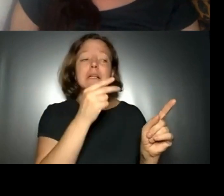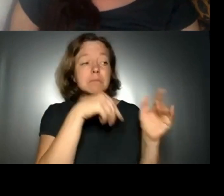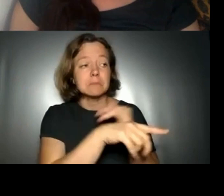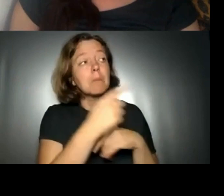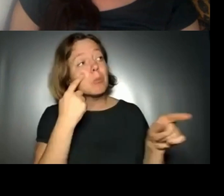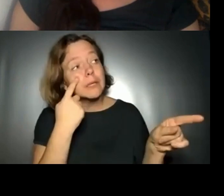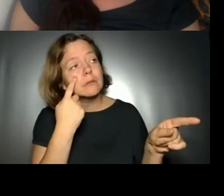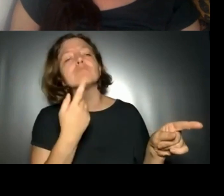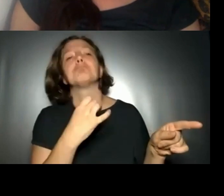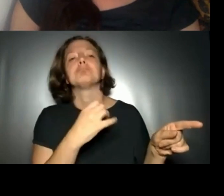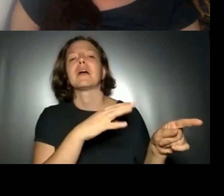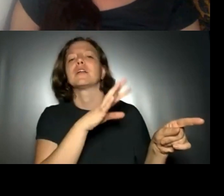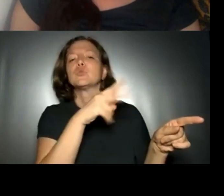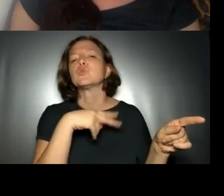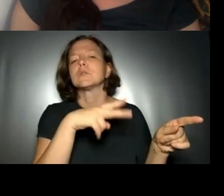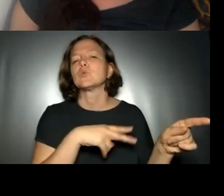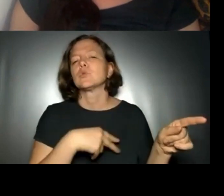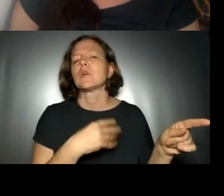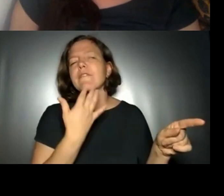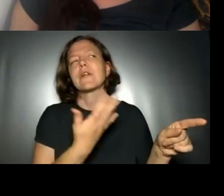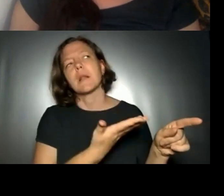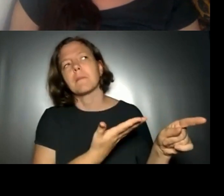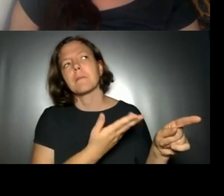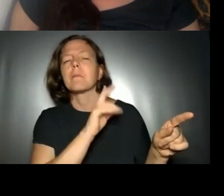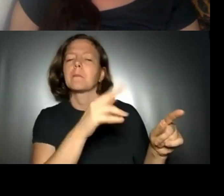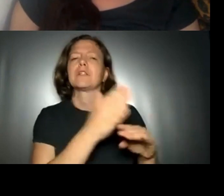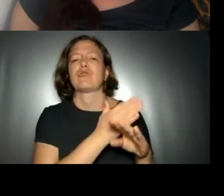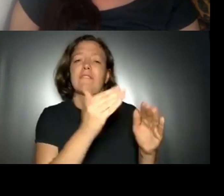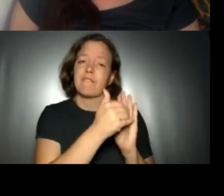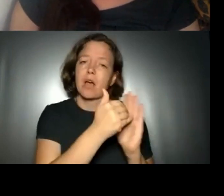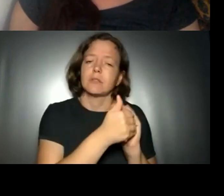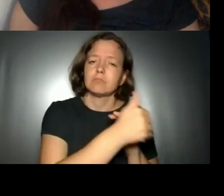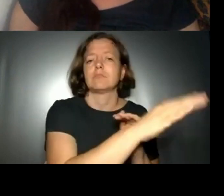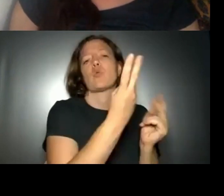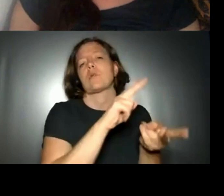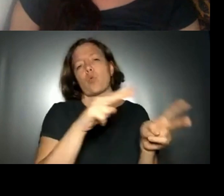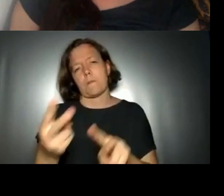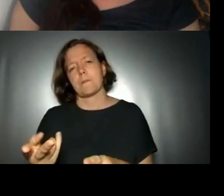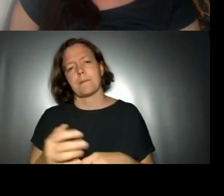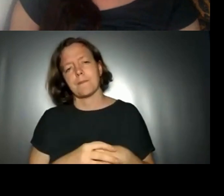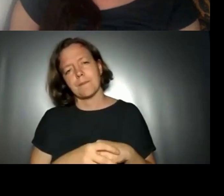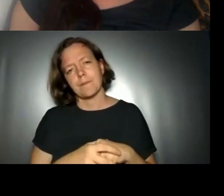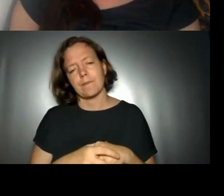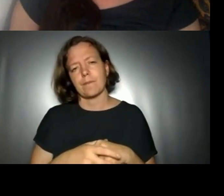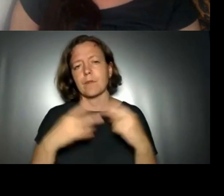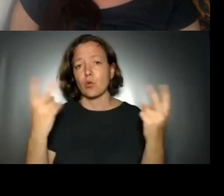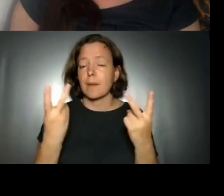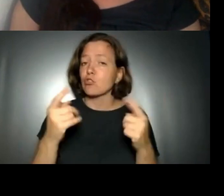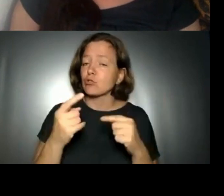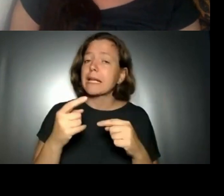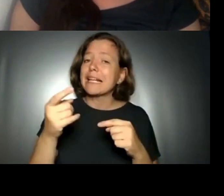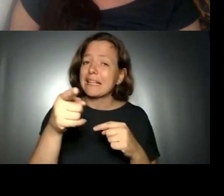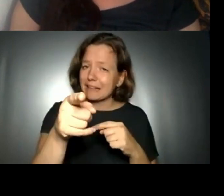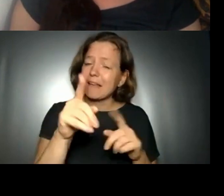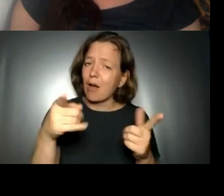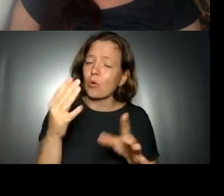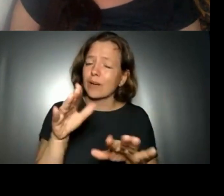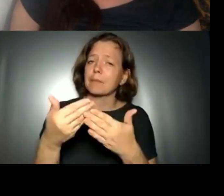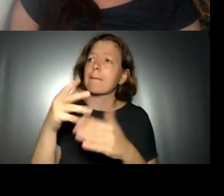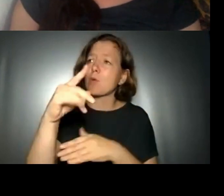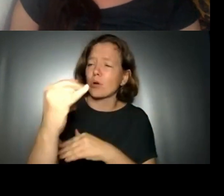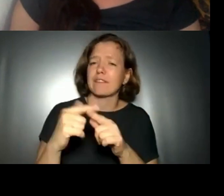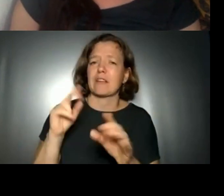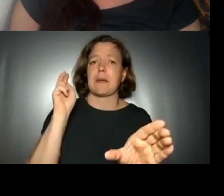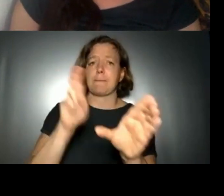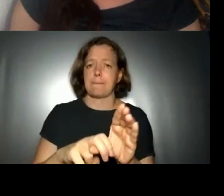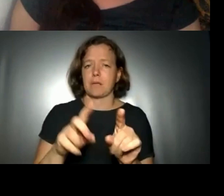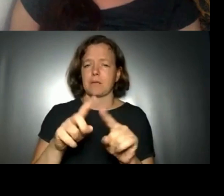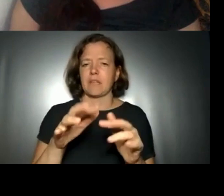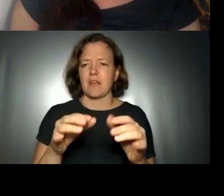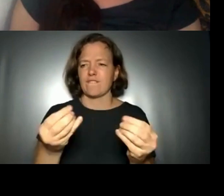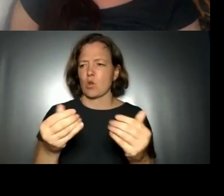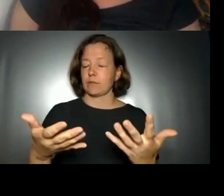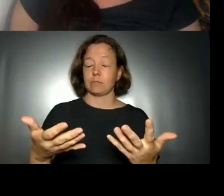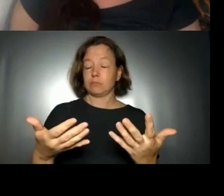And to always also keep the possibility open to change your mind and back out if you have the resources to do so.